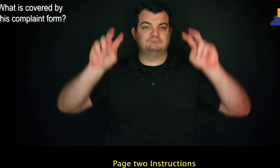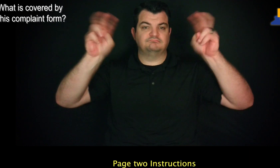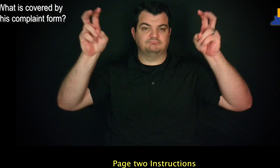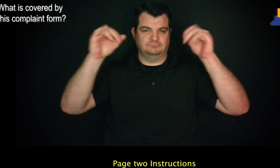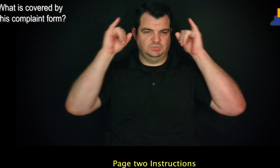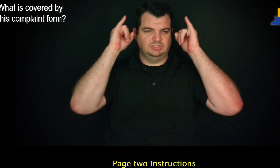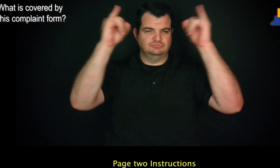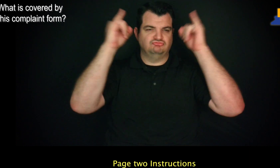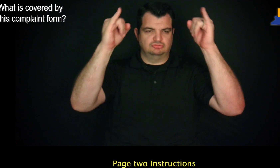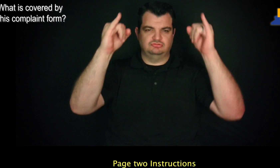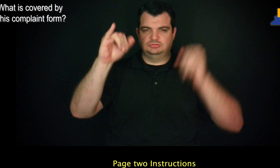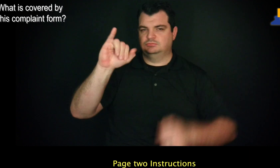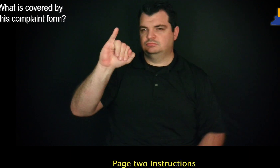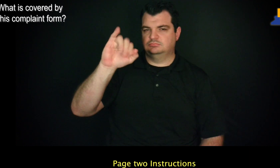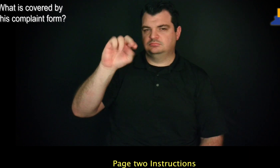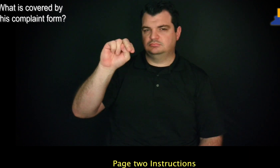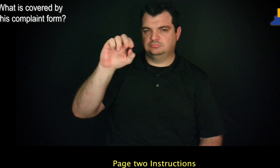Page two Instructions